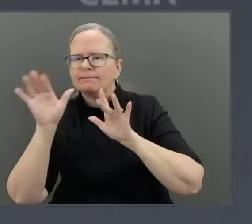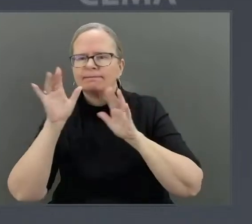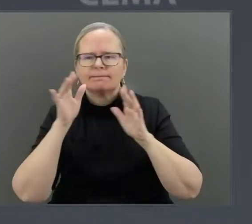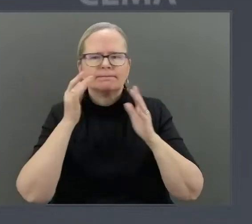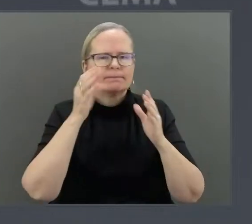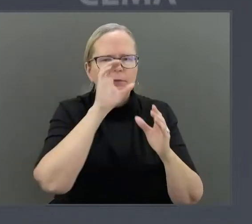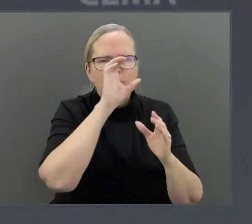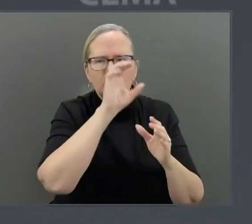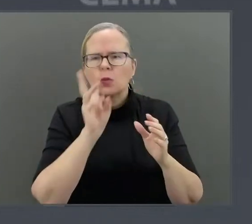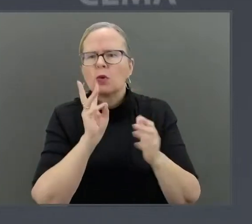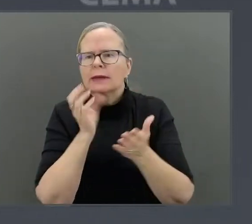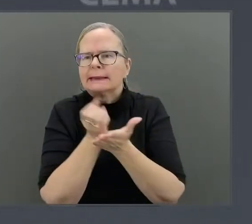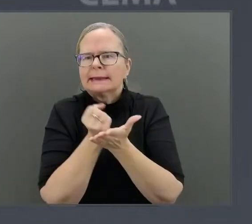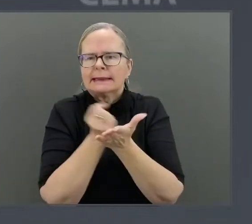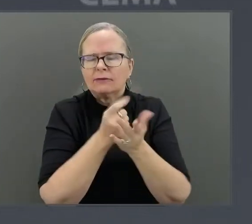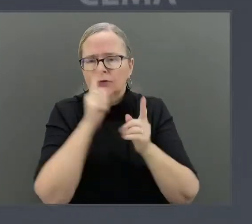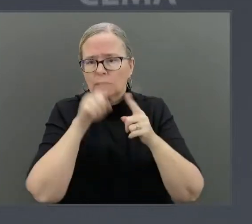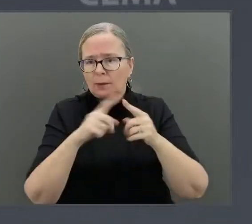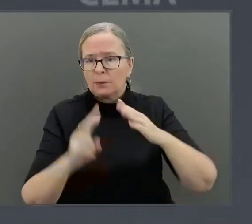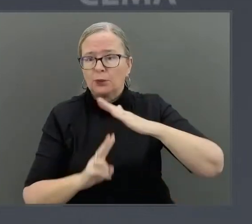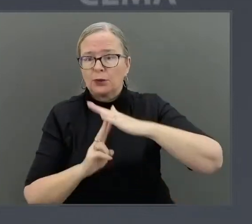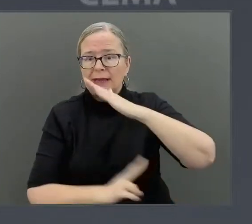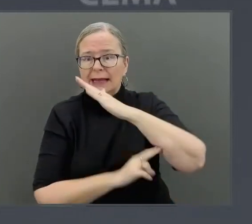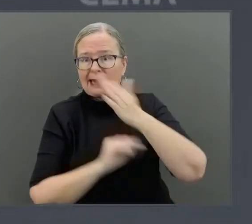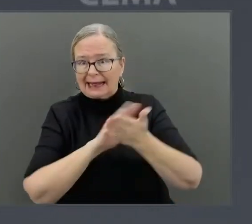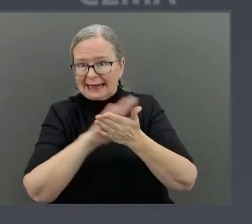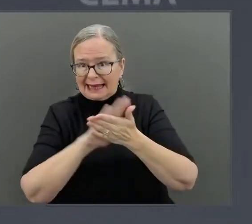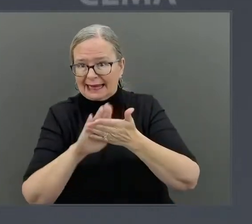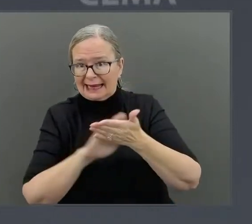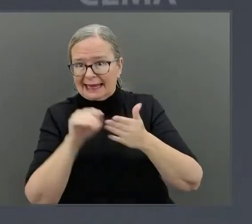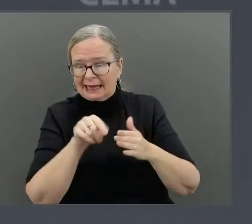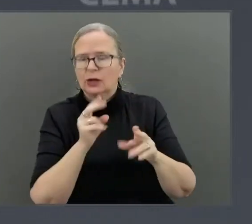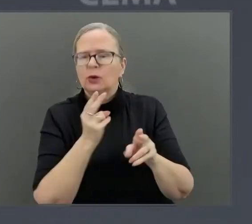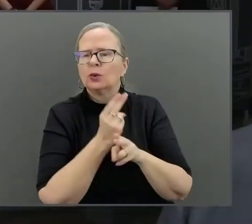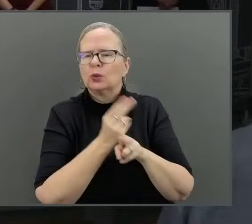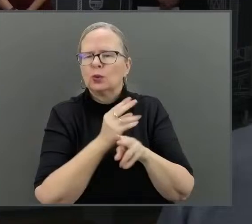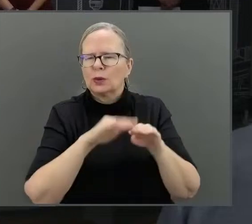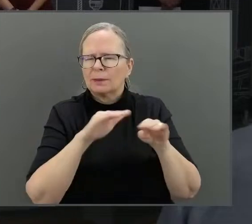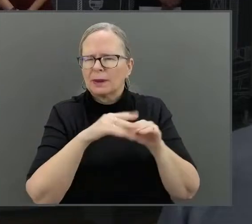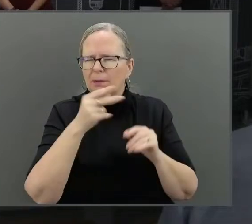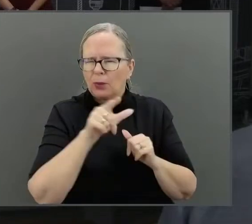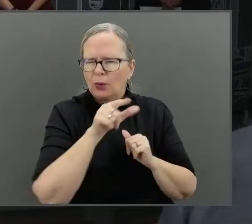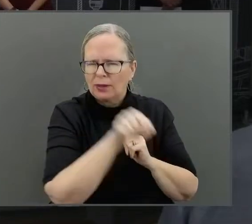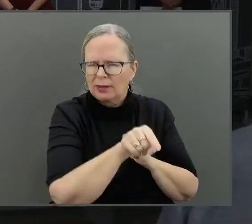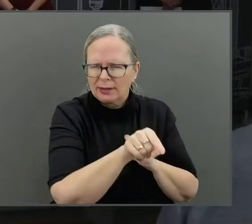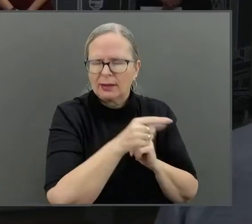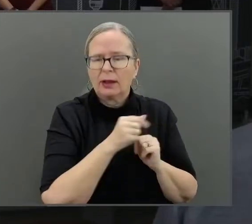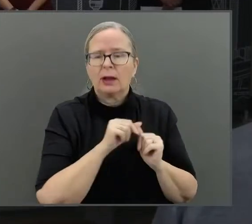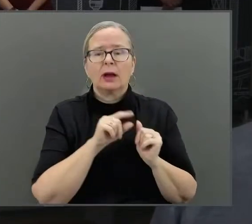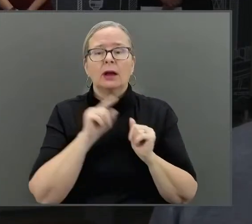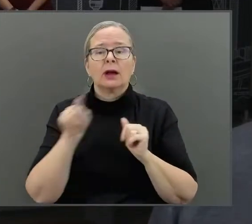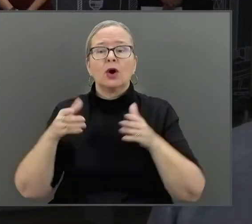sweeping program is still PA it this time but we are looking at options for that as well City